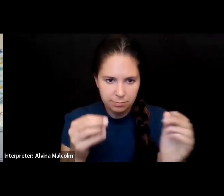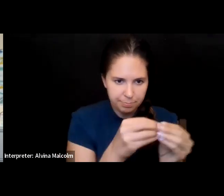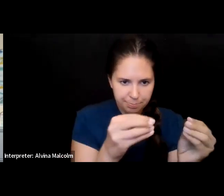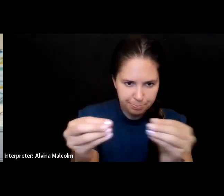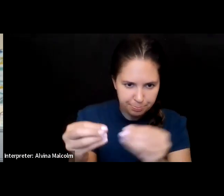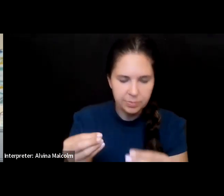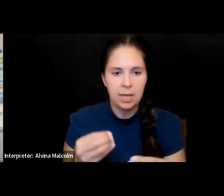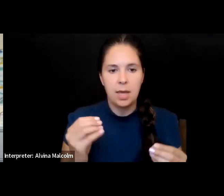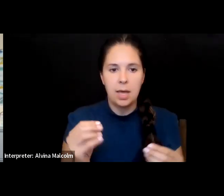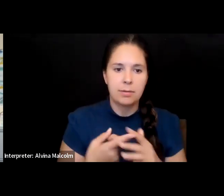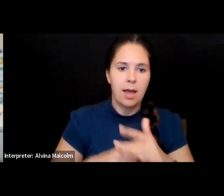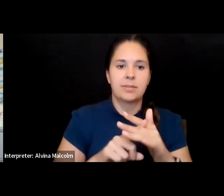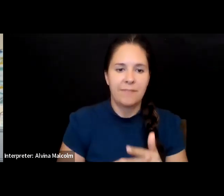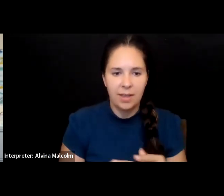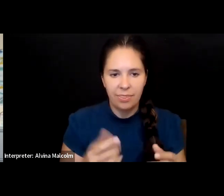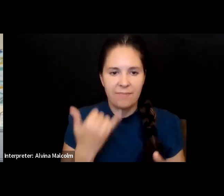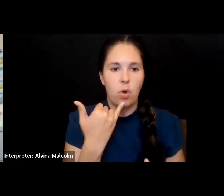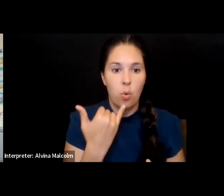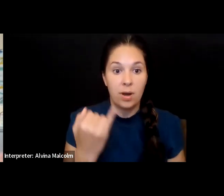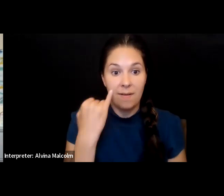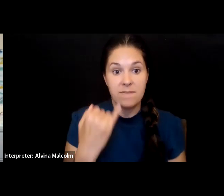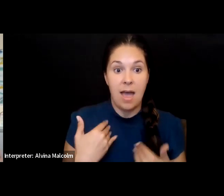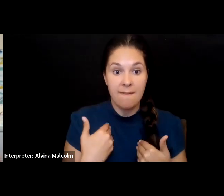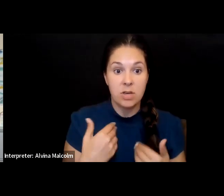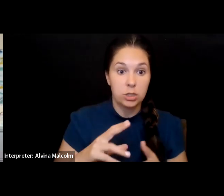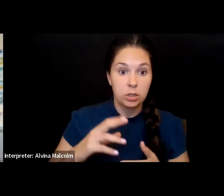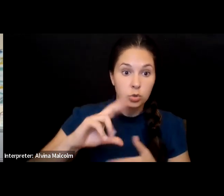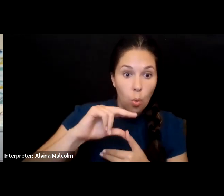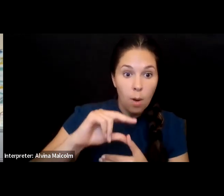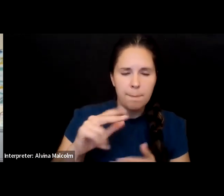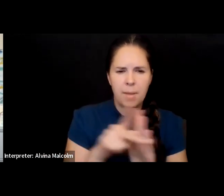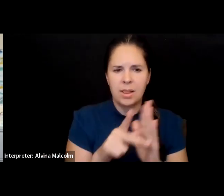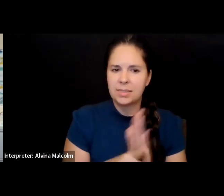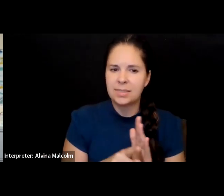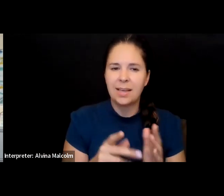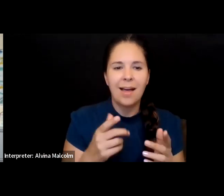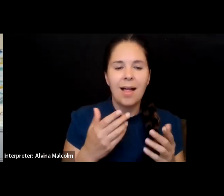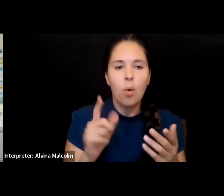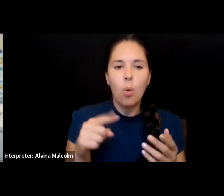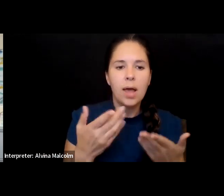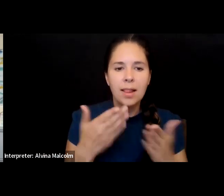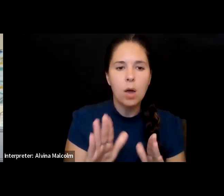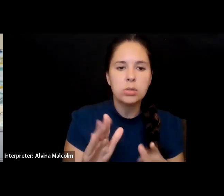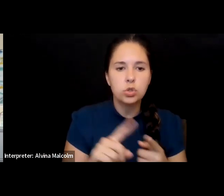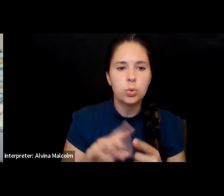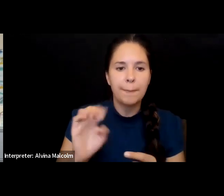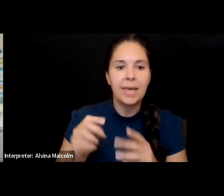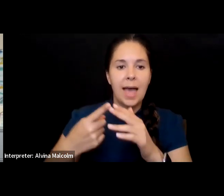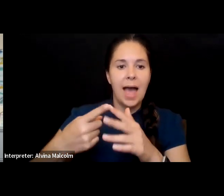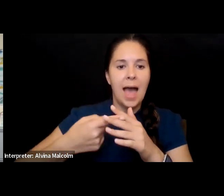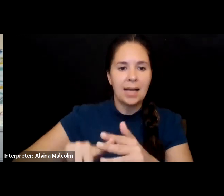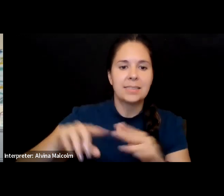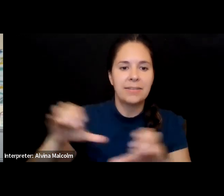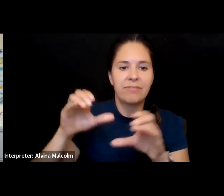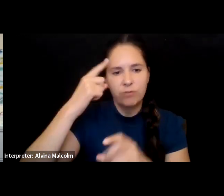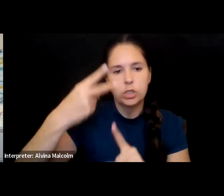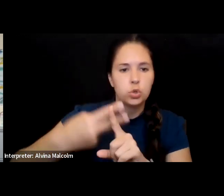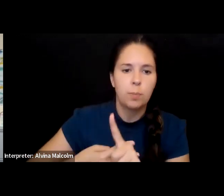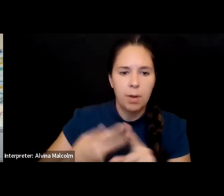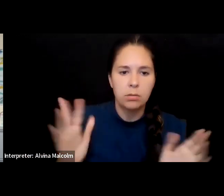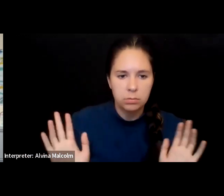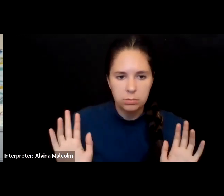phones that we can activate pretty